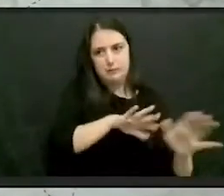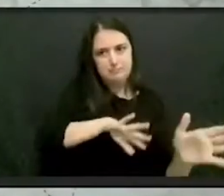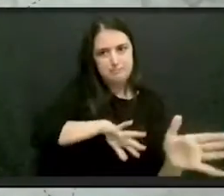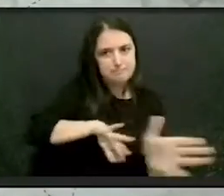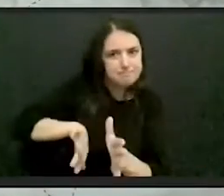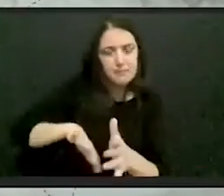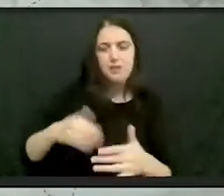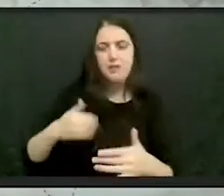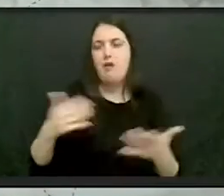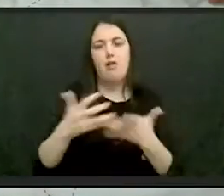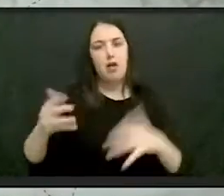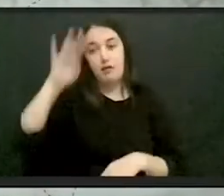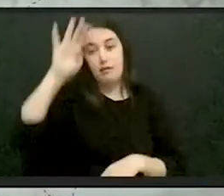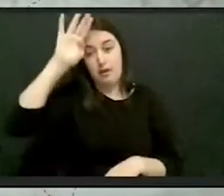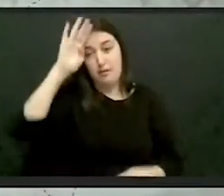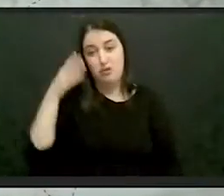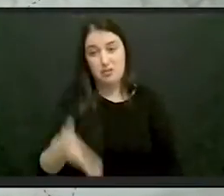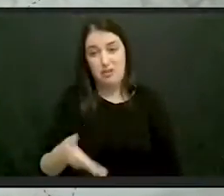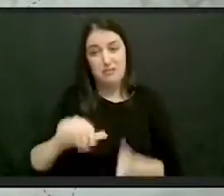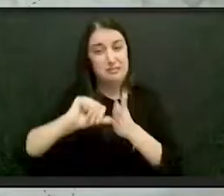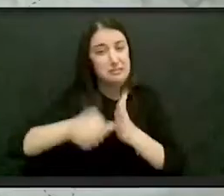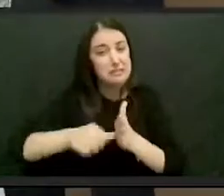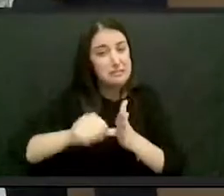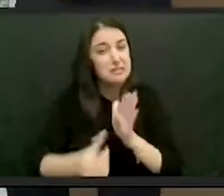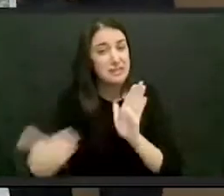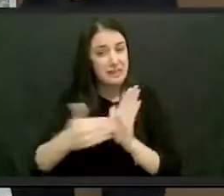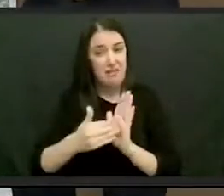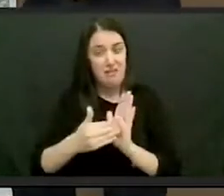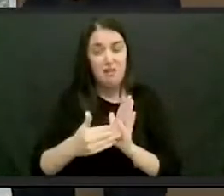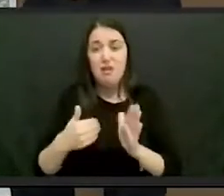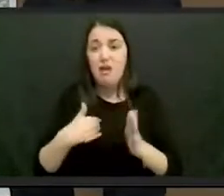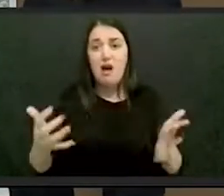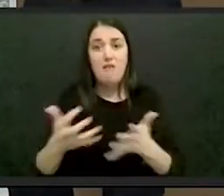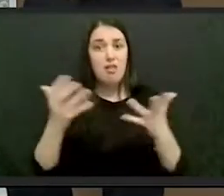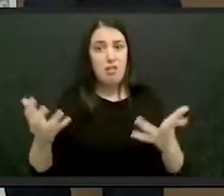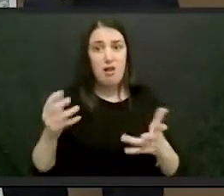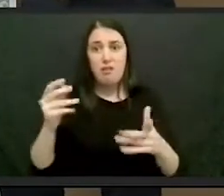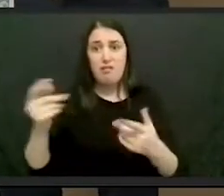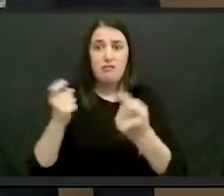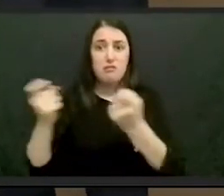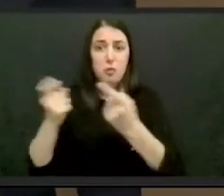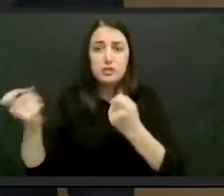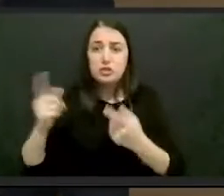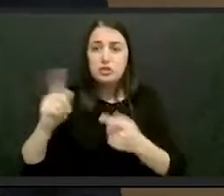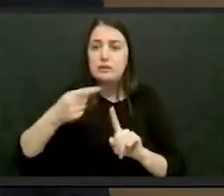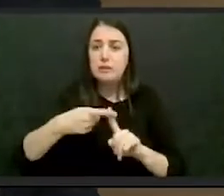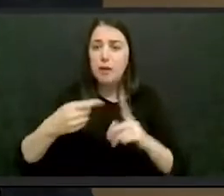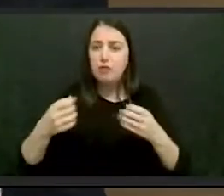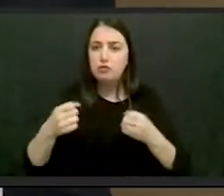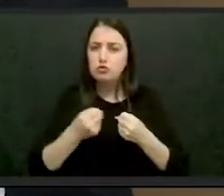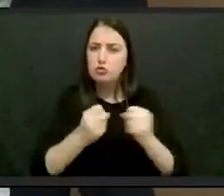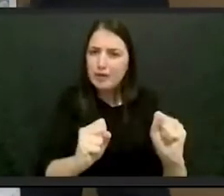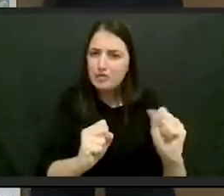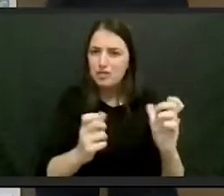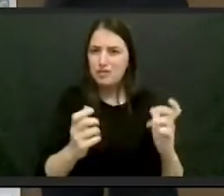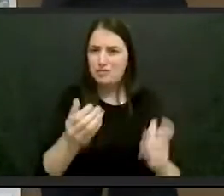that was a question that came across as what is the overall strategy and I wanna make sure you understand that we are offensive in nature on the entire footprint of the fire.